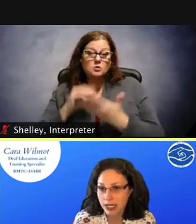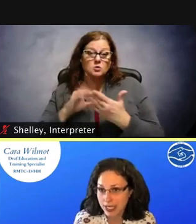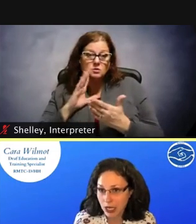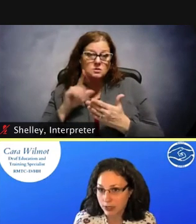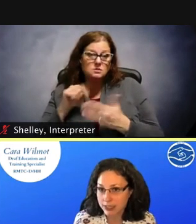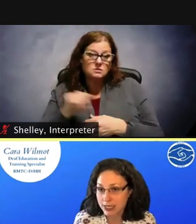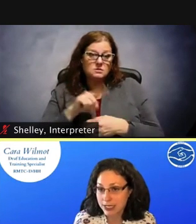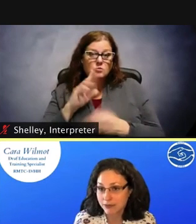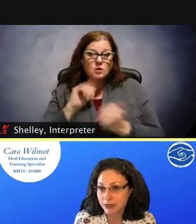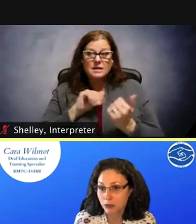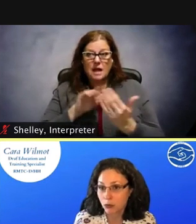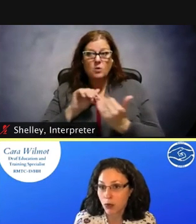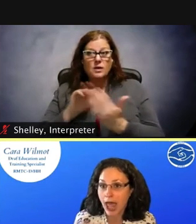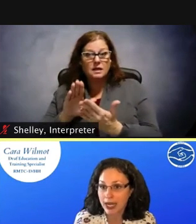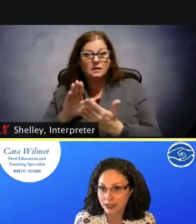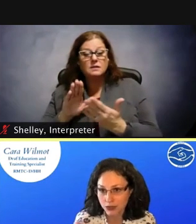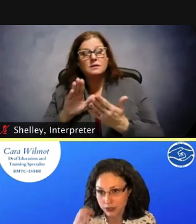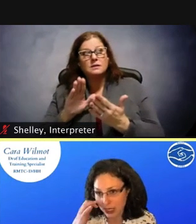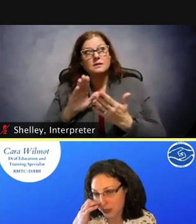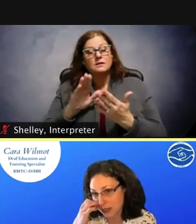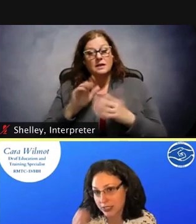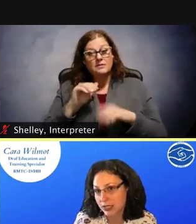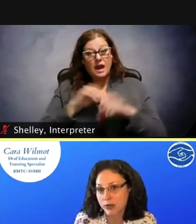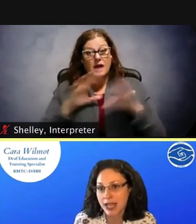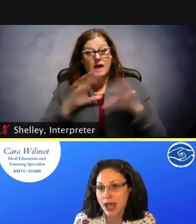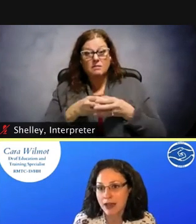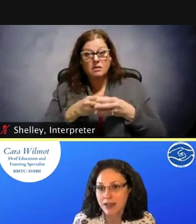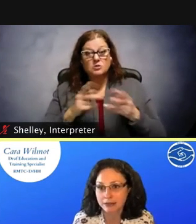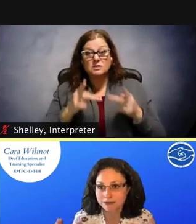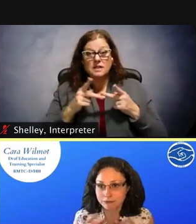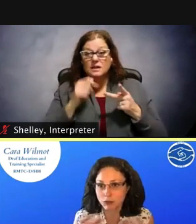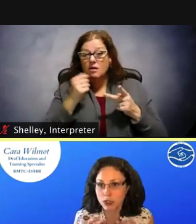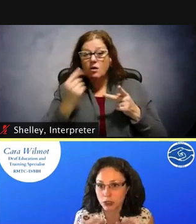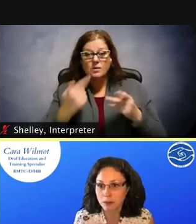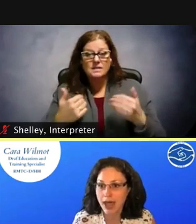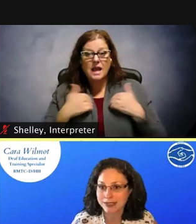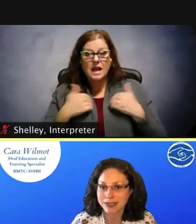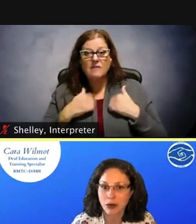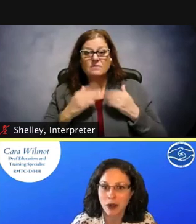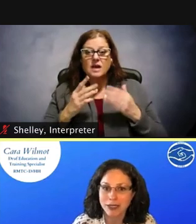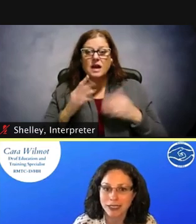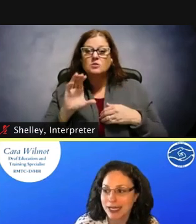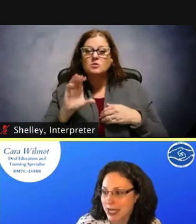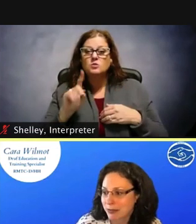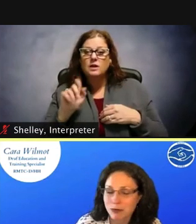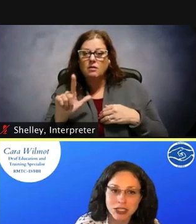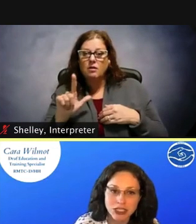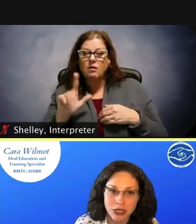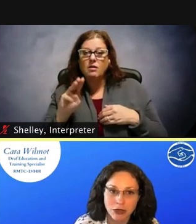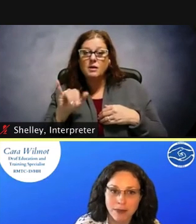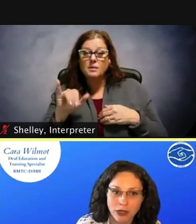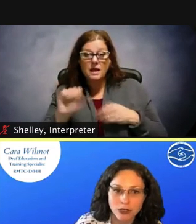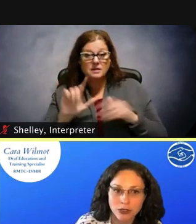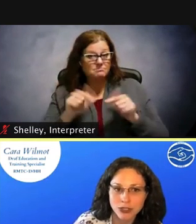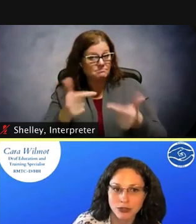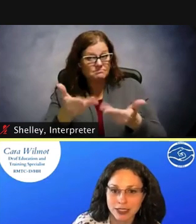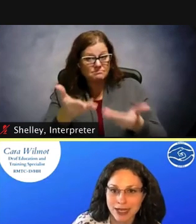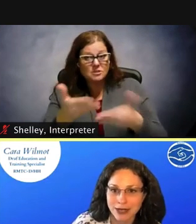encountering even at a cluster site we still didn't always have that critical mass. So, I'm going to let Annmarie share about her student now.